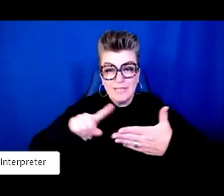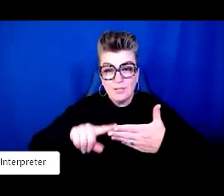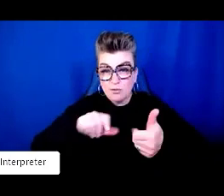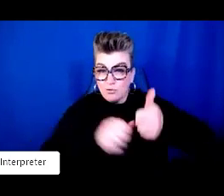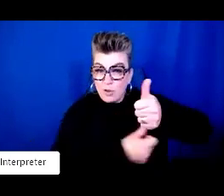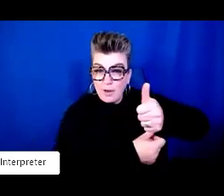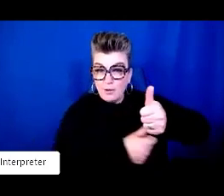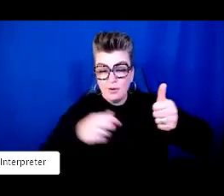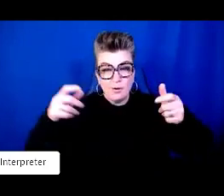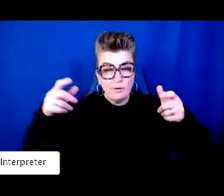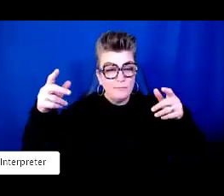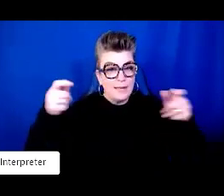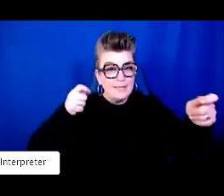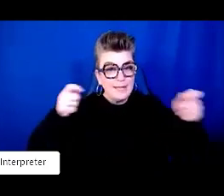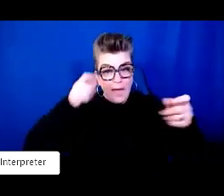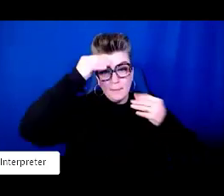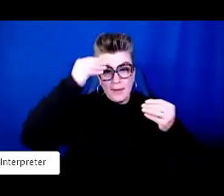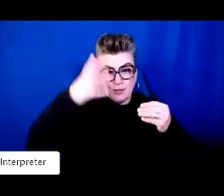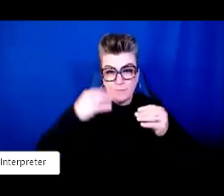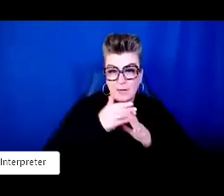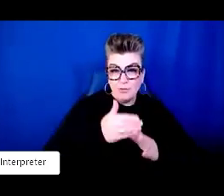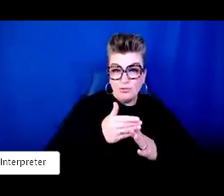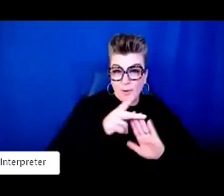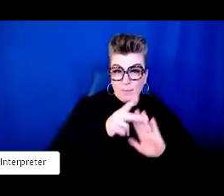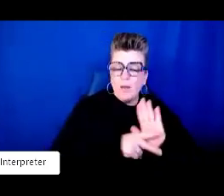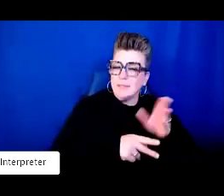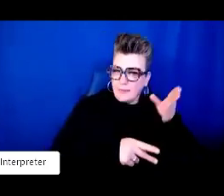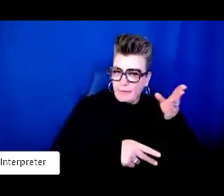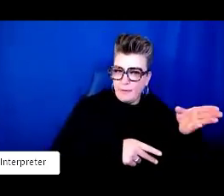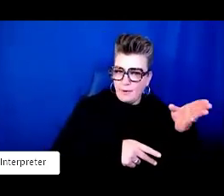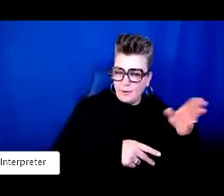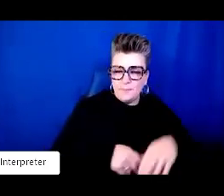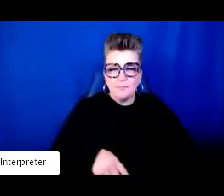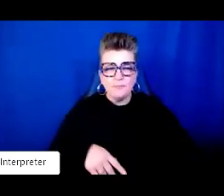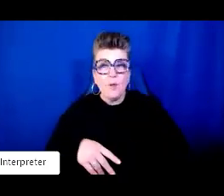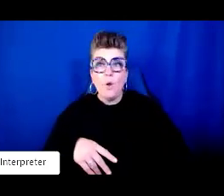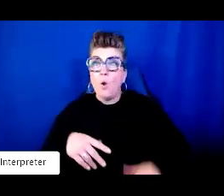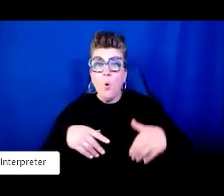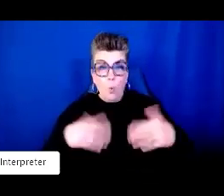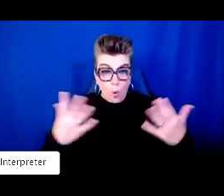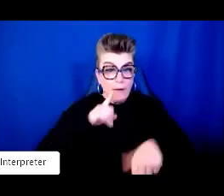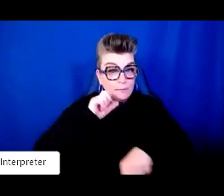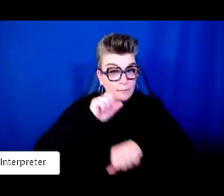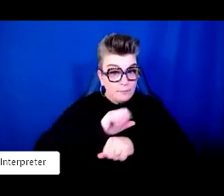and sharing policy. As an example of what is included, you'll see many activity codes